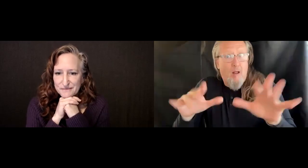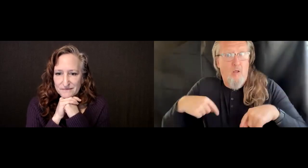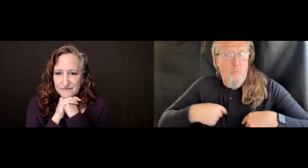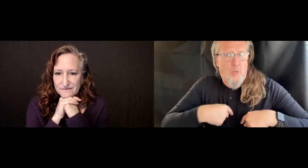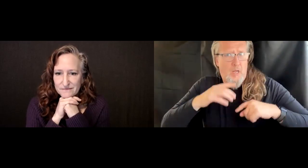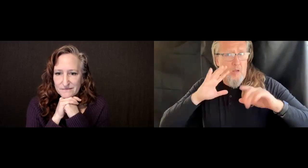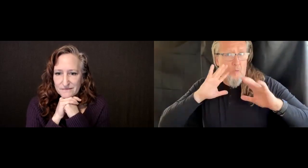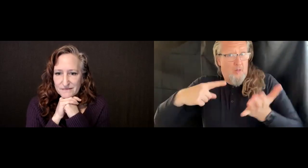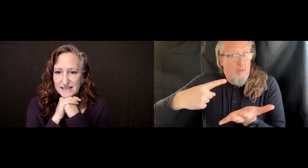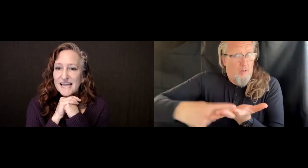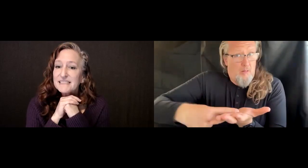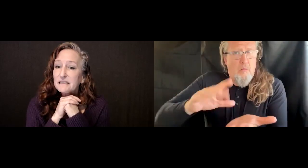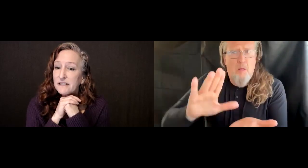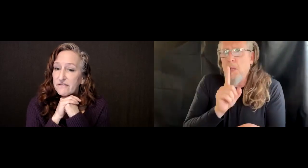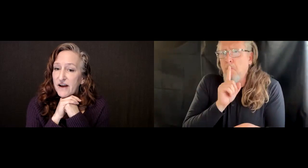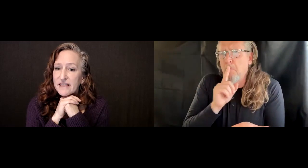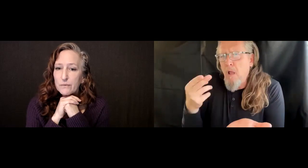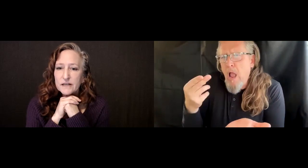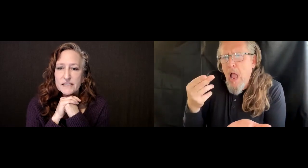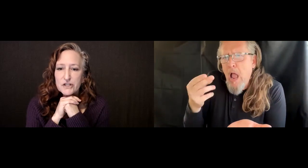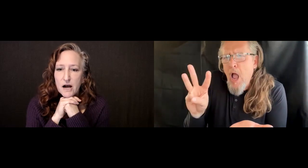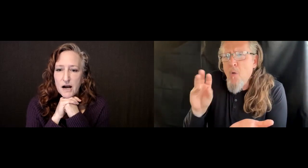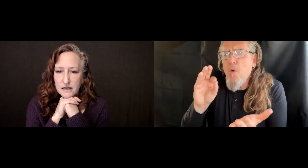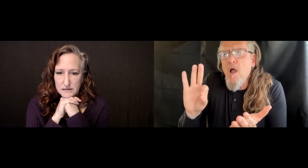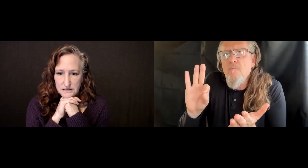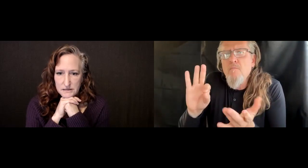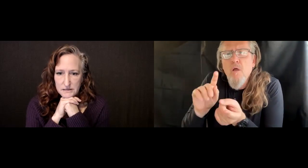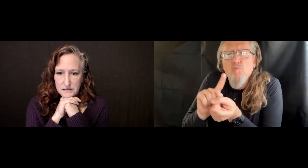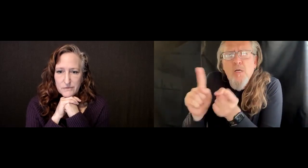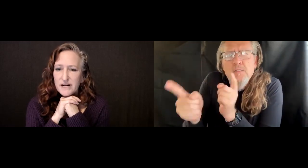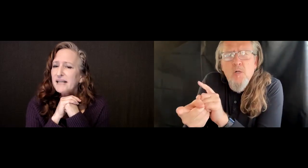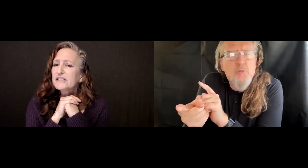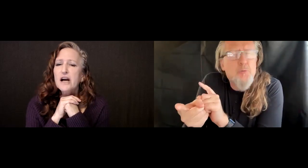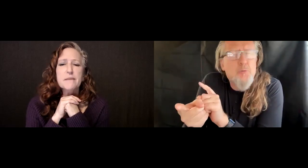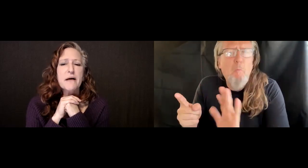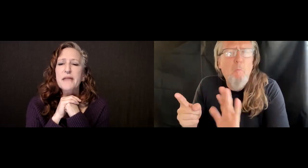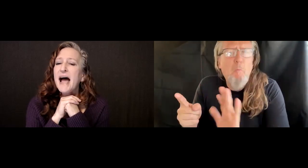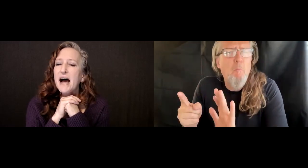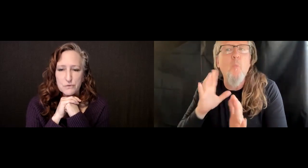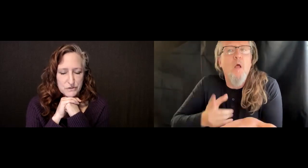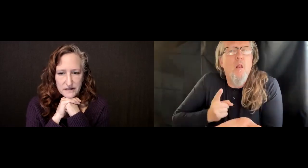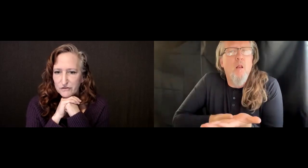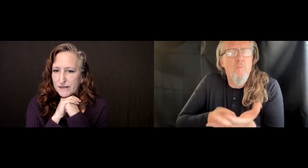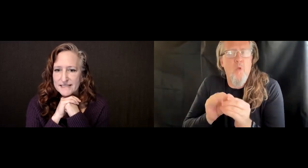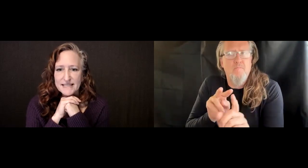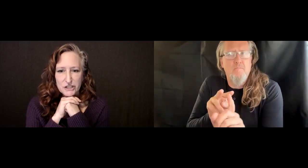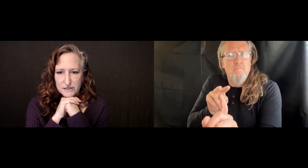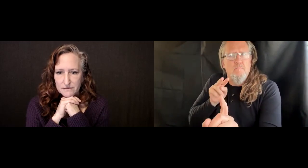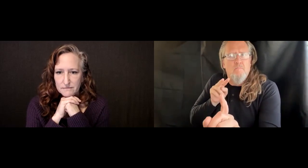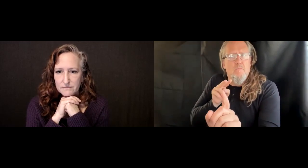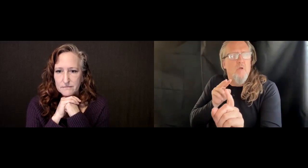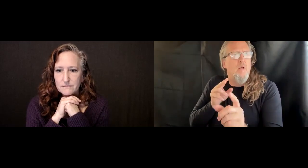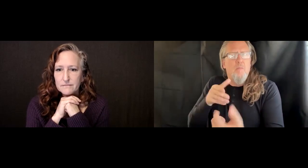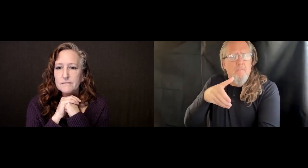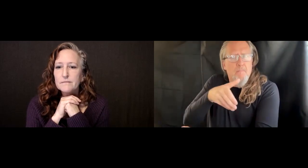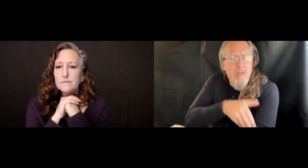I'd like to clarify that we're gonna talk. We're not gonna talk about the how's of translation.